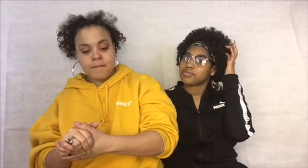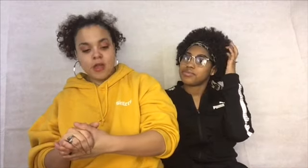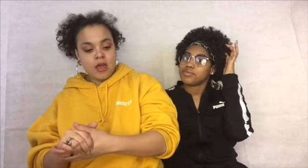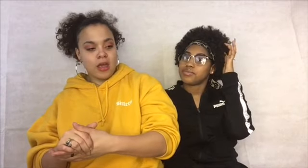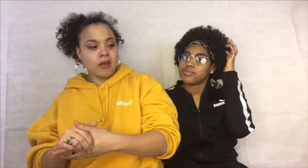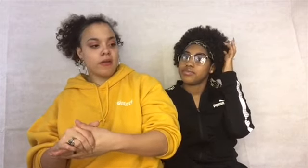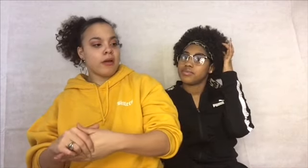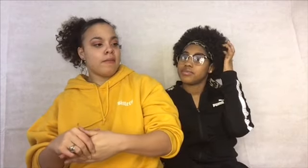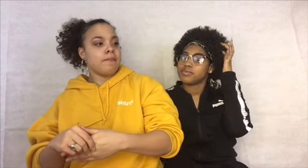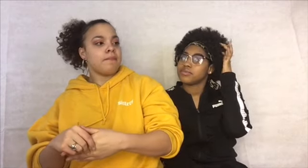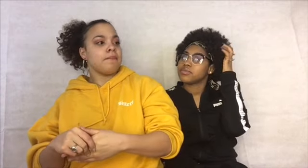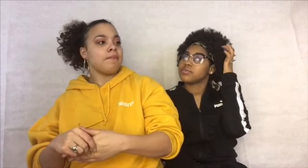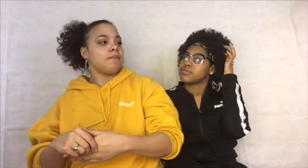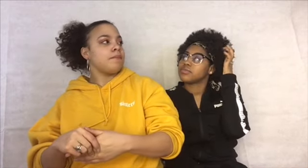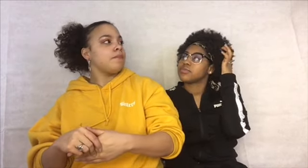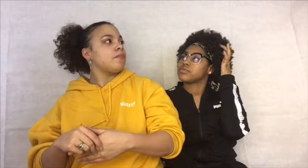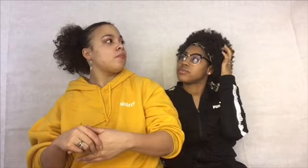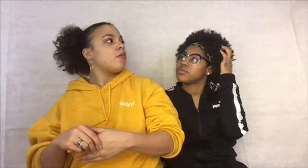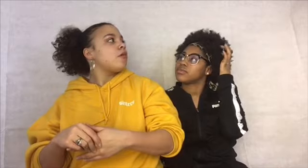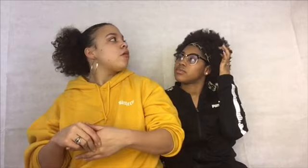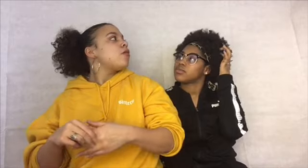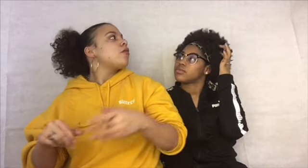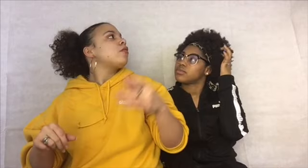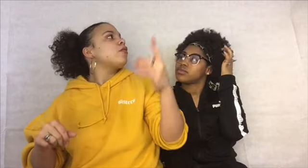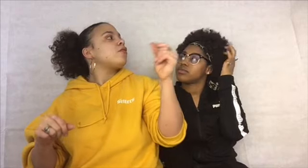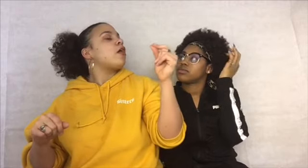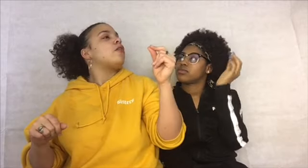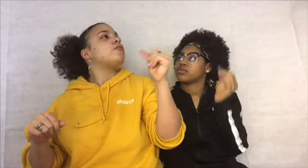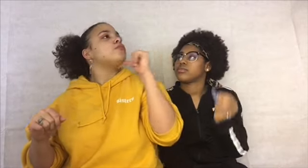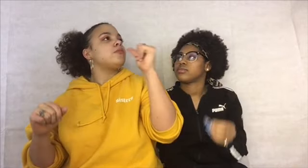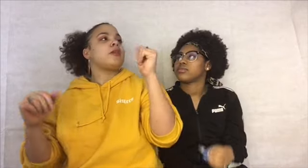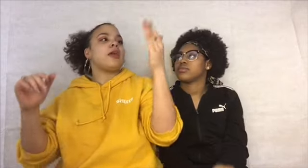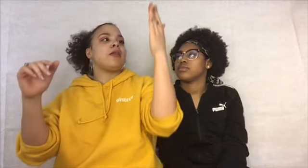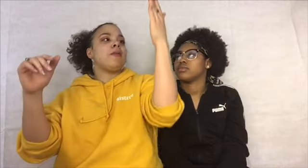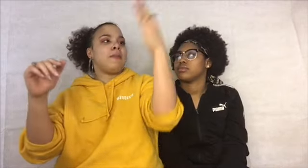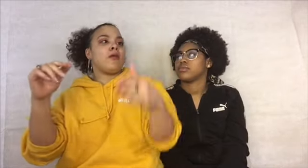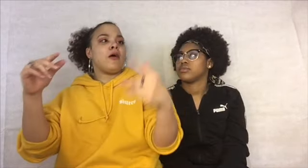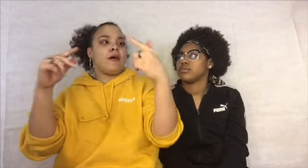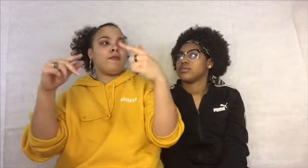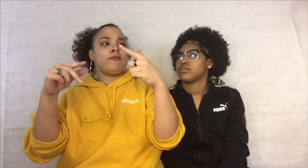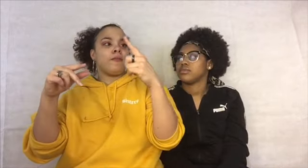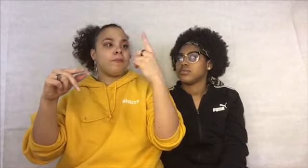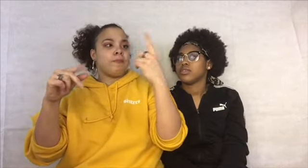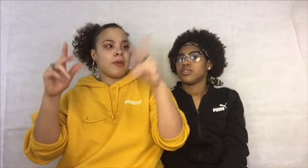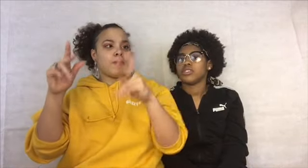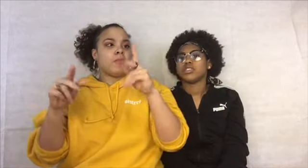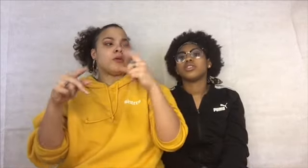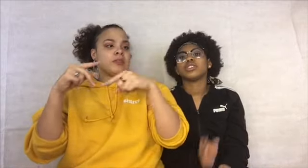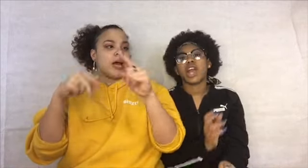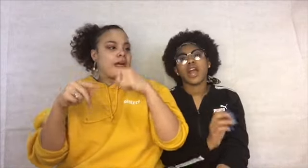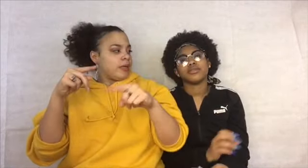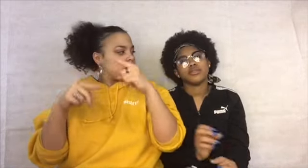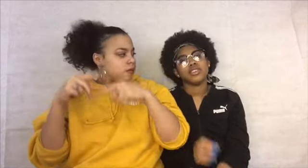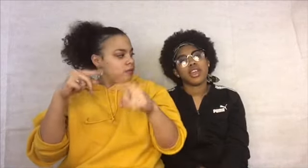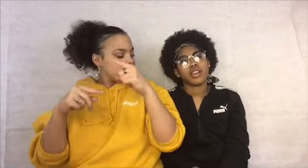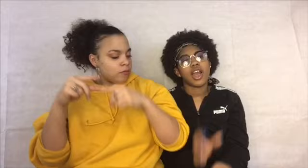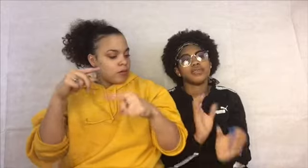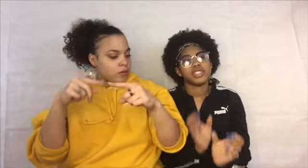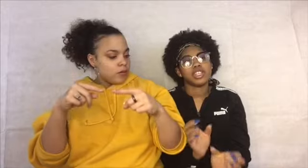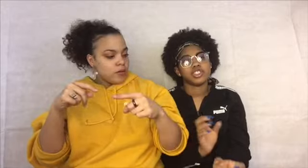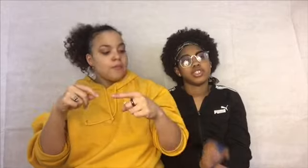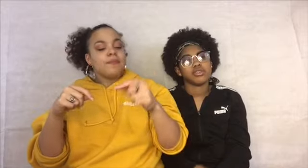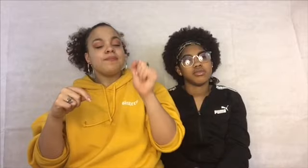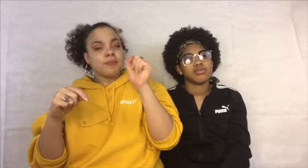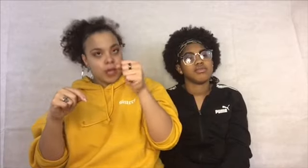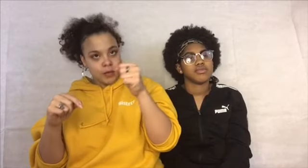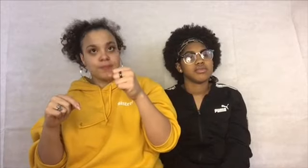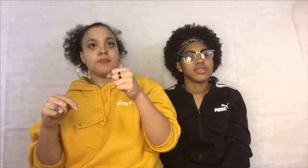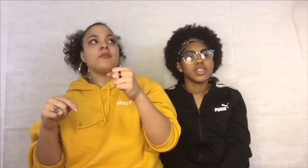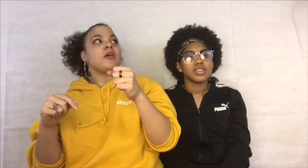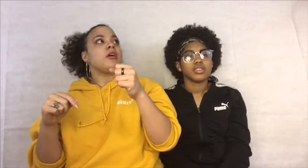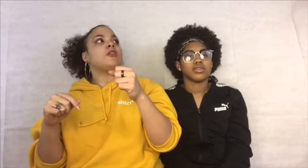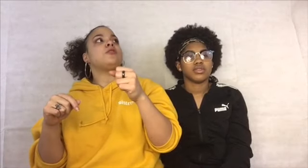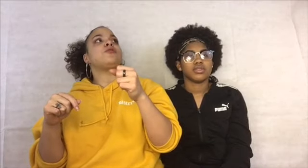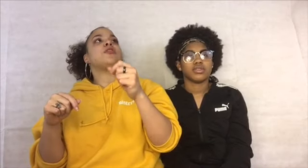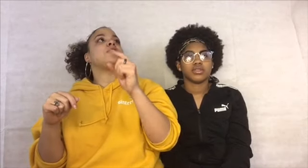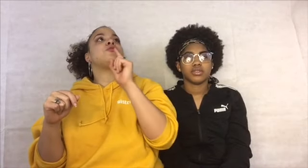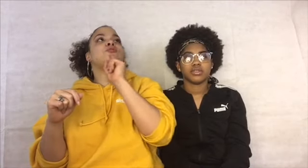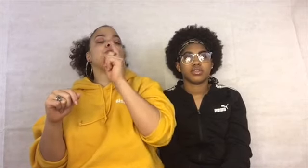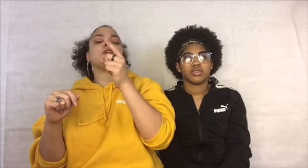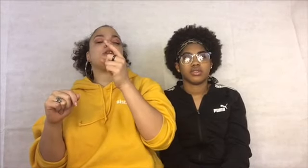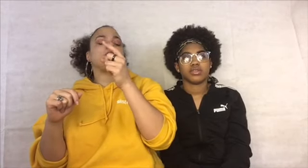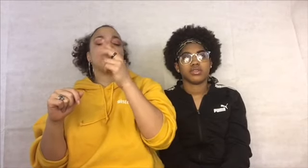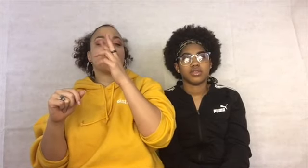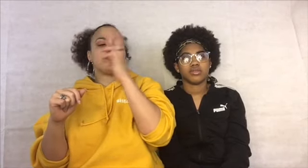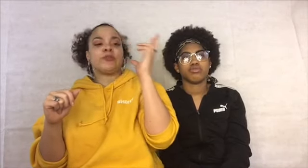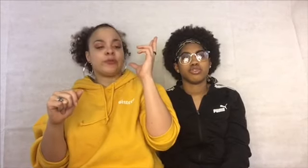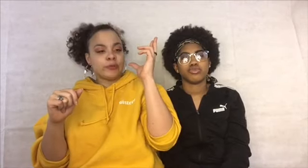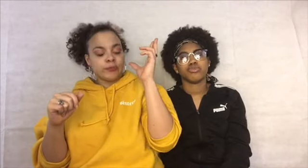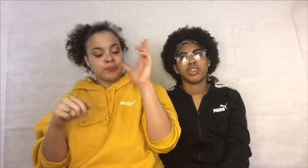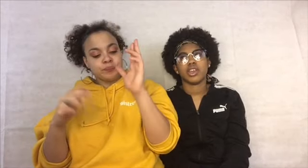and you don't get in the middle of people will sign. Conversation yeah